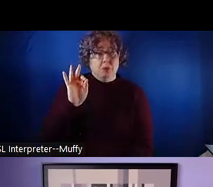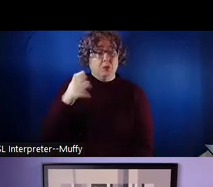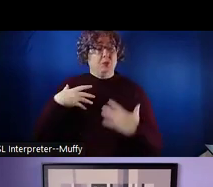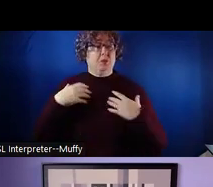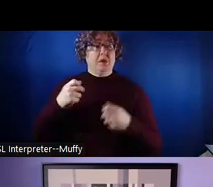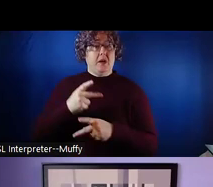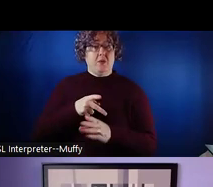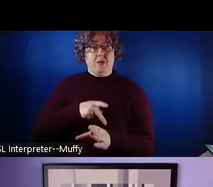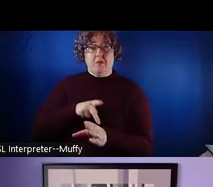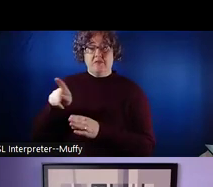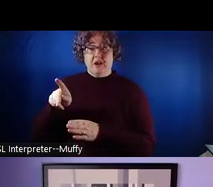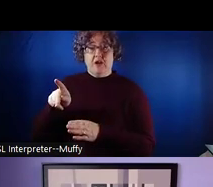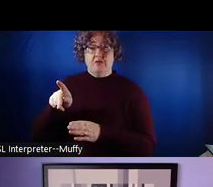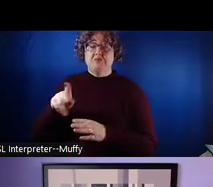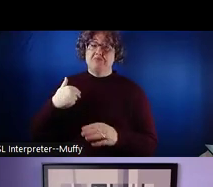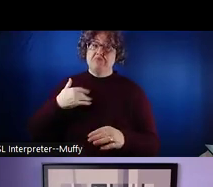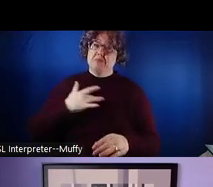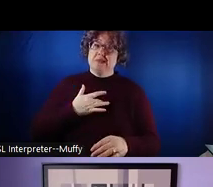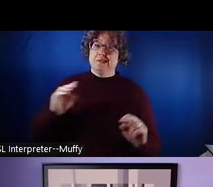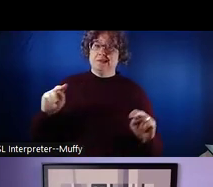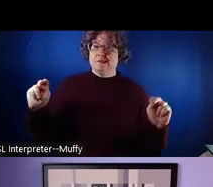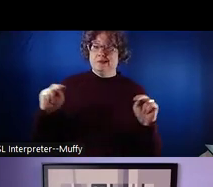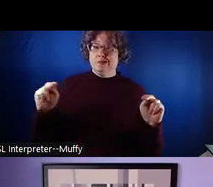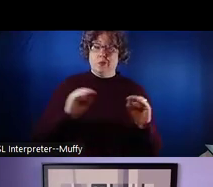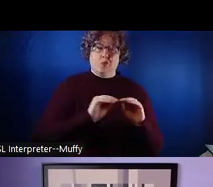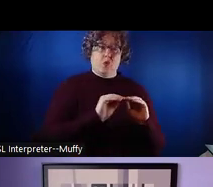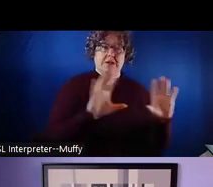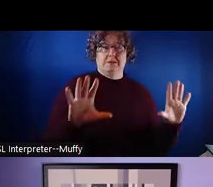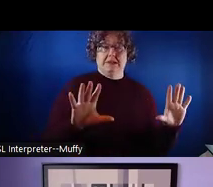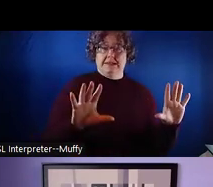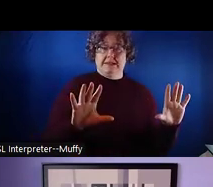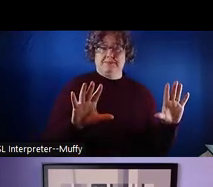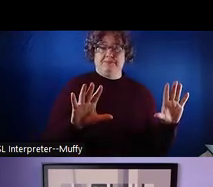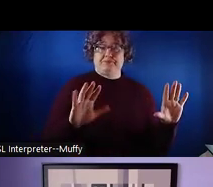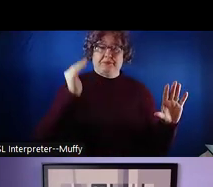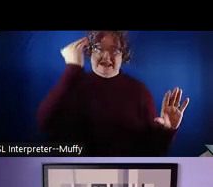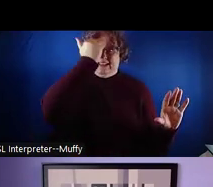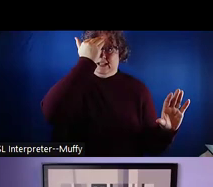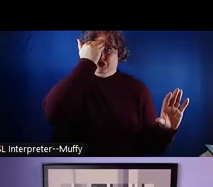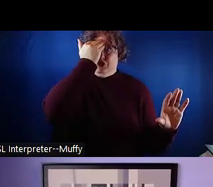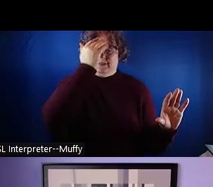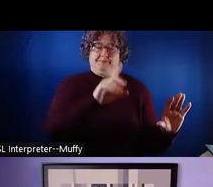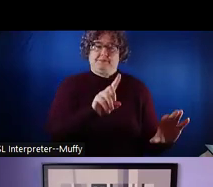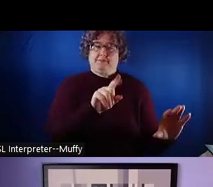had relatively neutral, explicit, or again, conscious disability attitudes or bias,